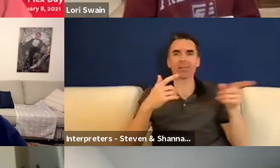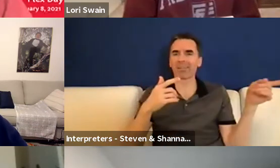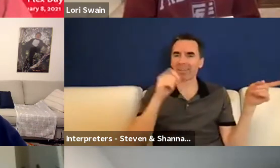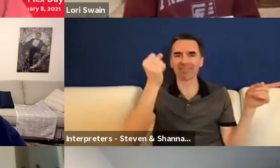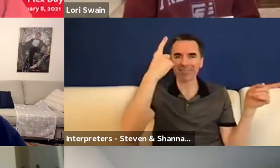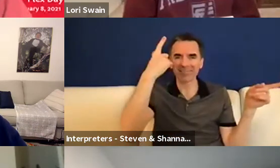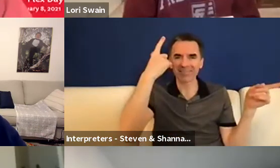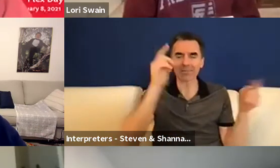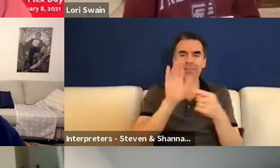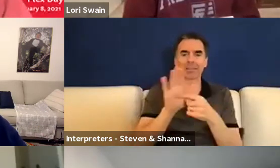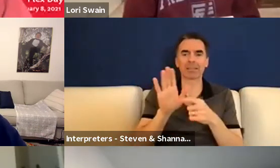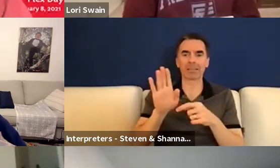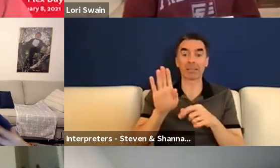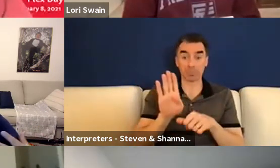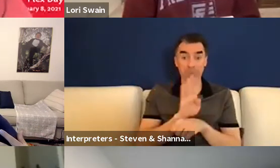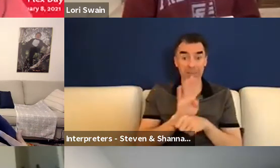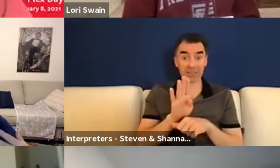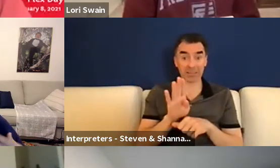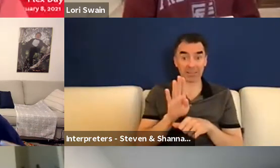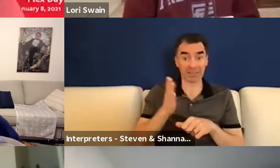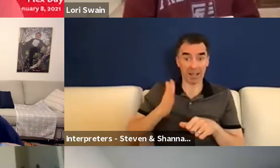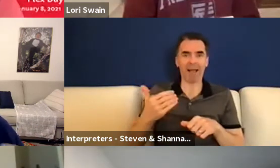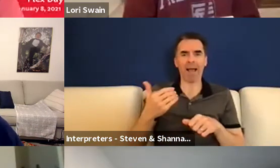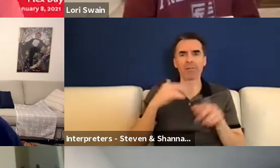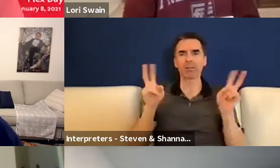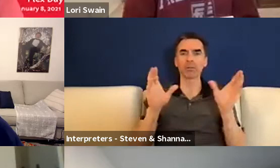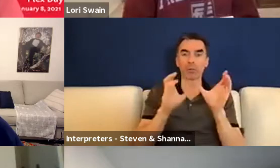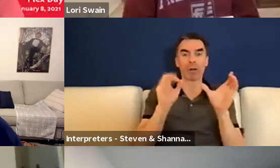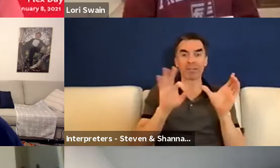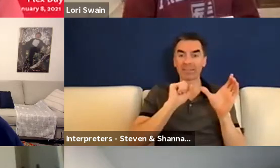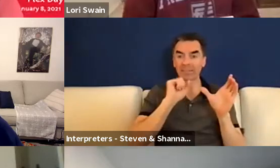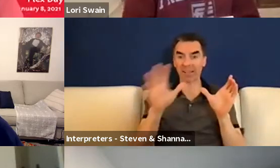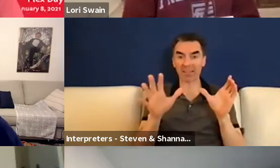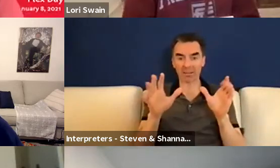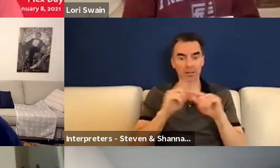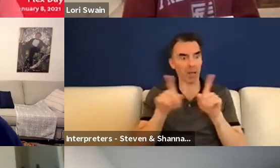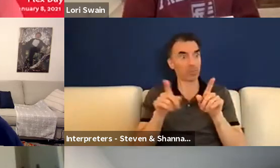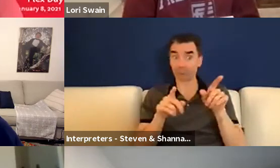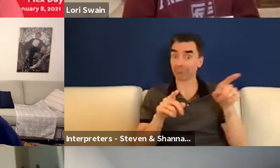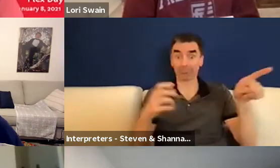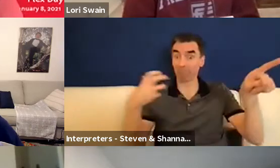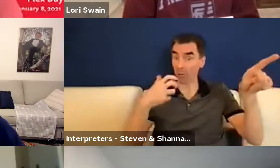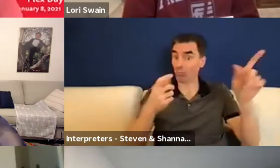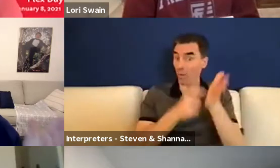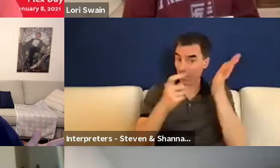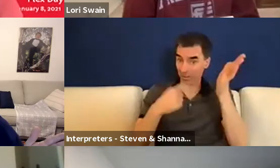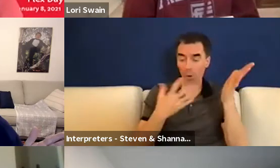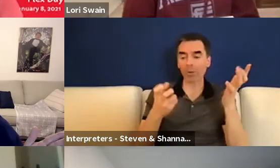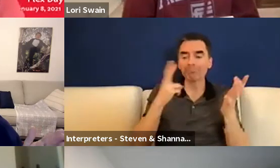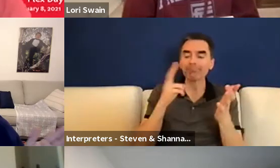certificates of nothing. But for employers, they need those small unit certificates, they require them. And it just didn't make sense